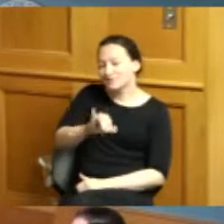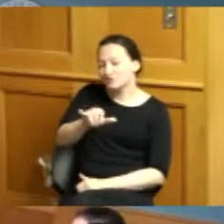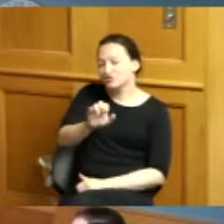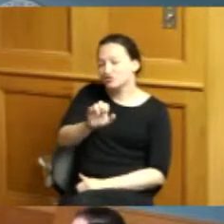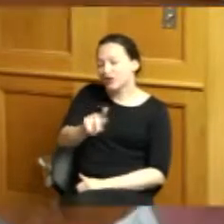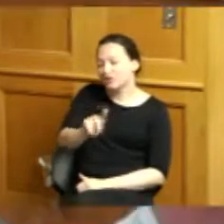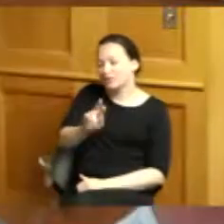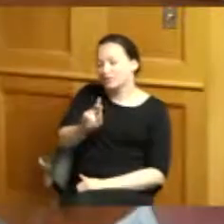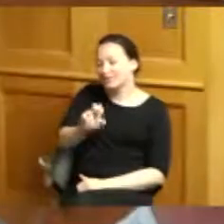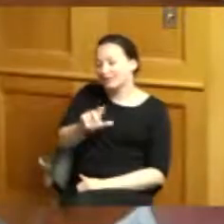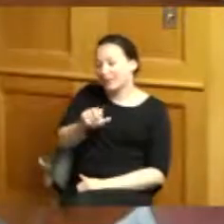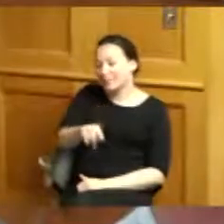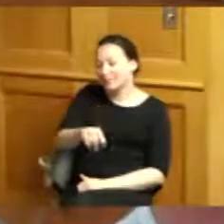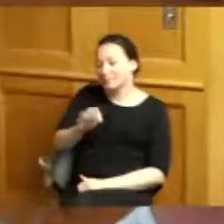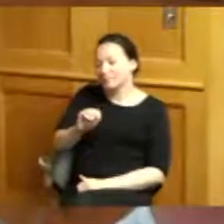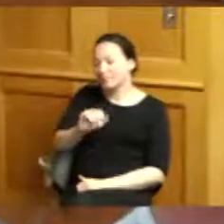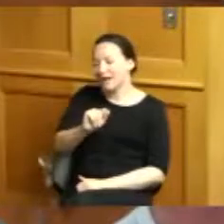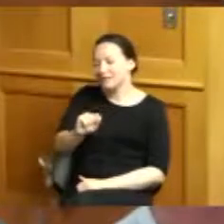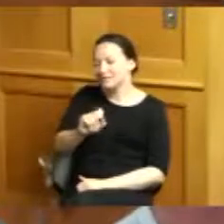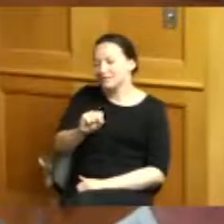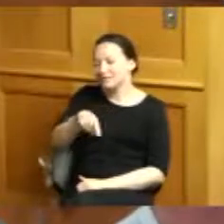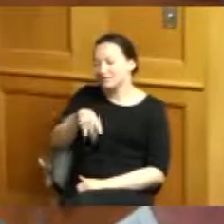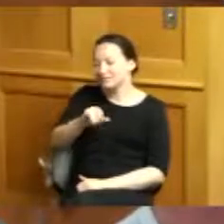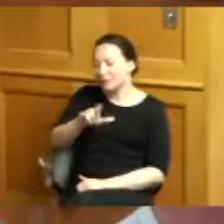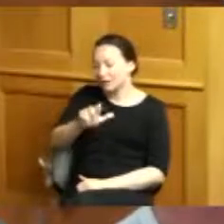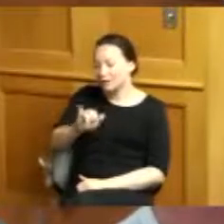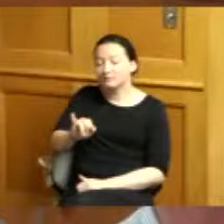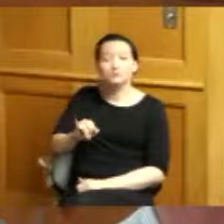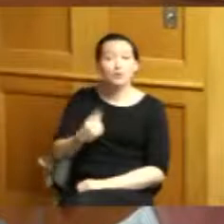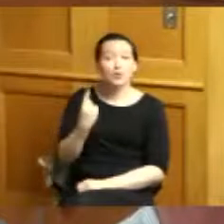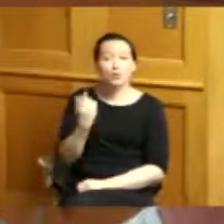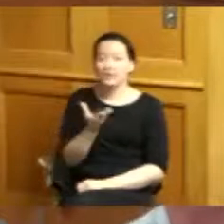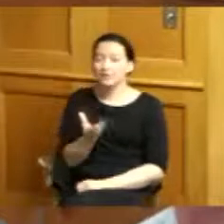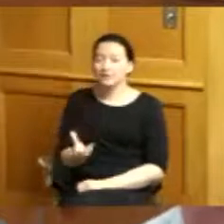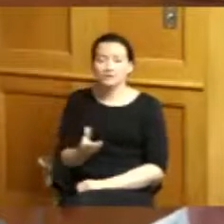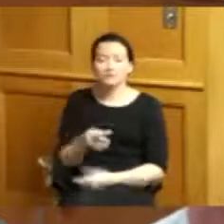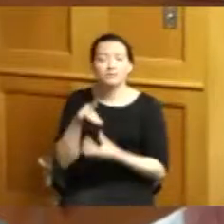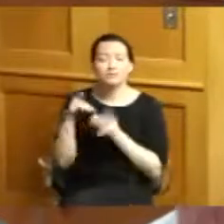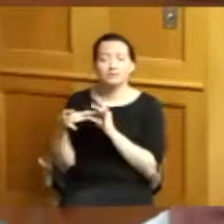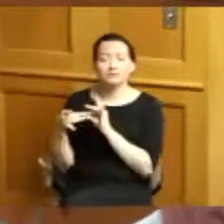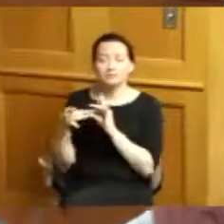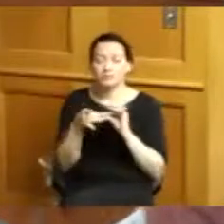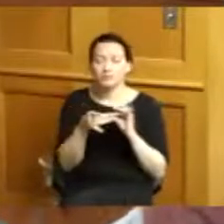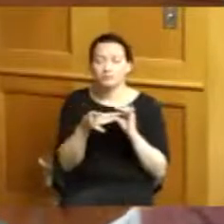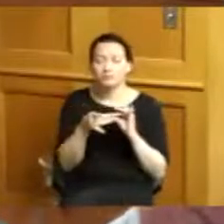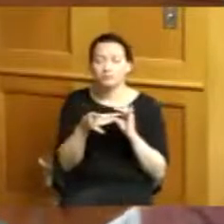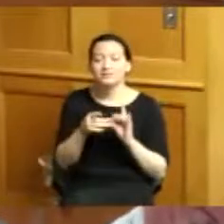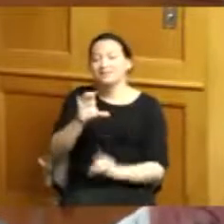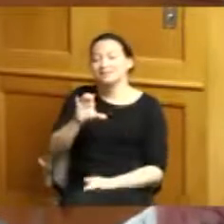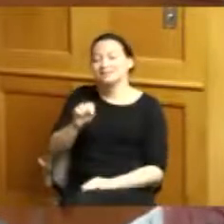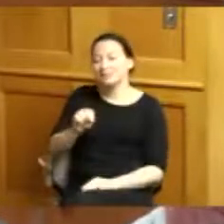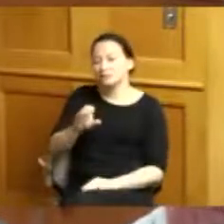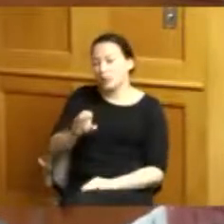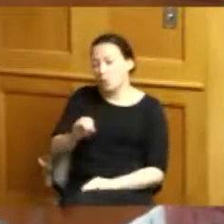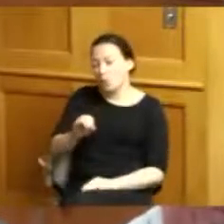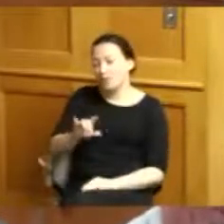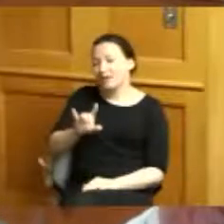spediri with me this afternoon we have one item on your agenda which is related to the CSO 83 and 472